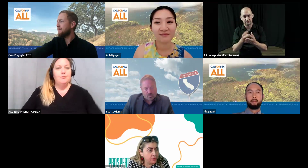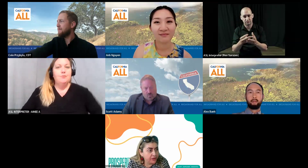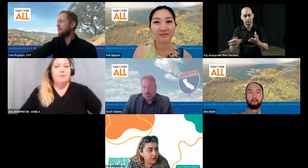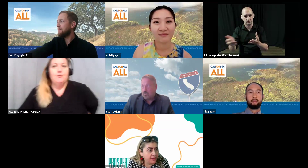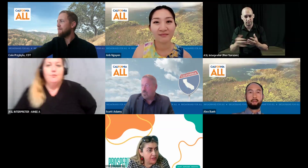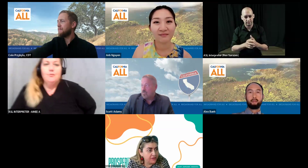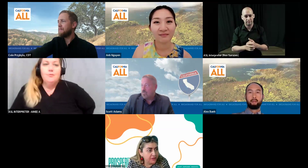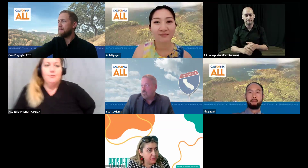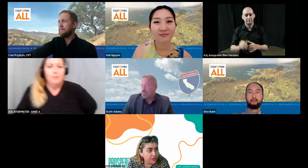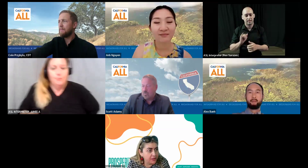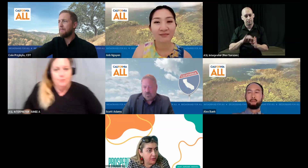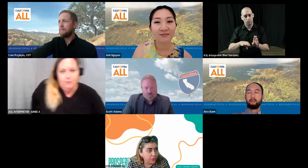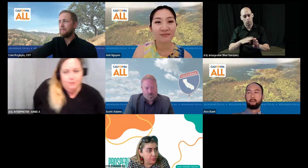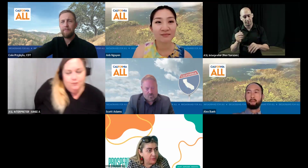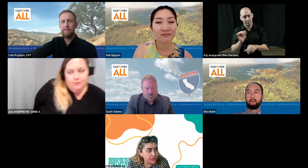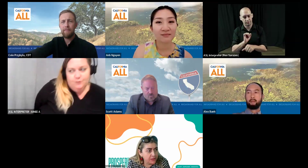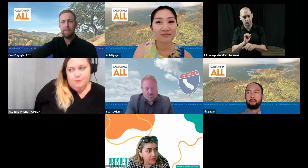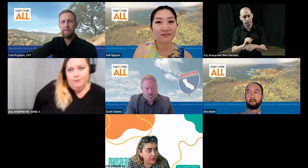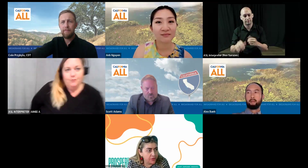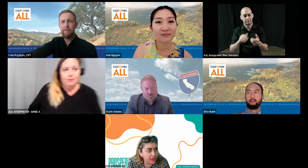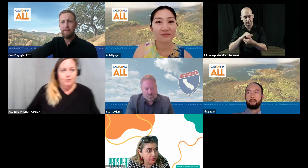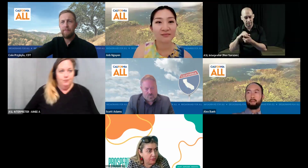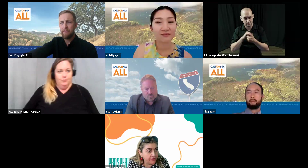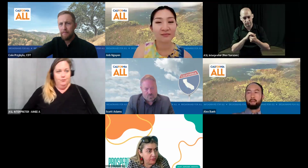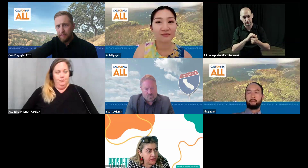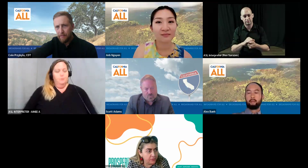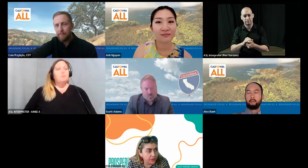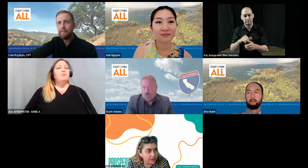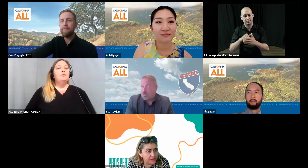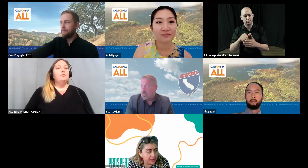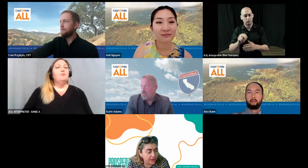working collaboratively within a group, especially in the northern California region. We are in Santa